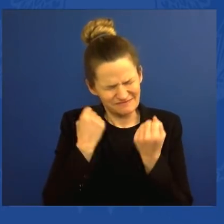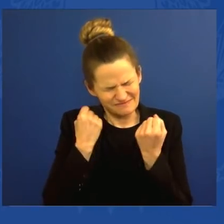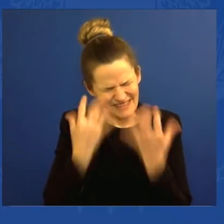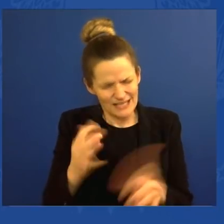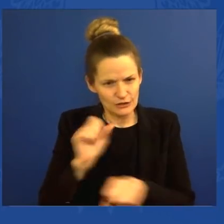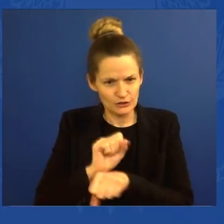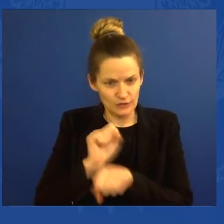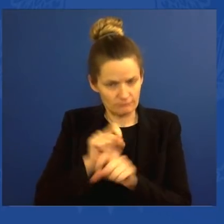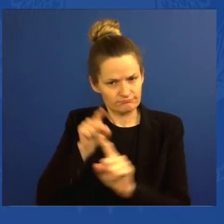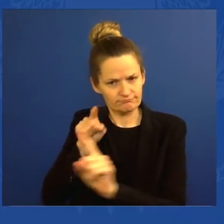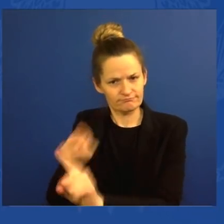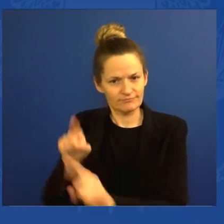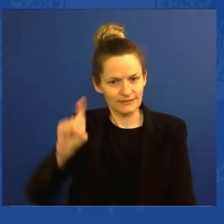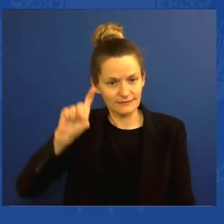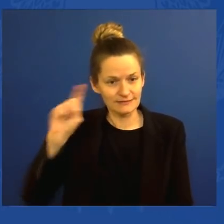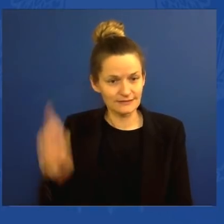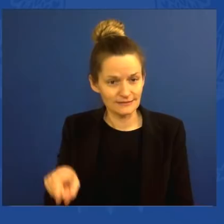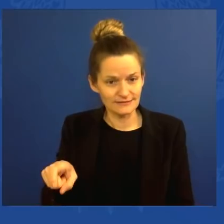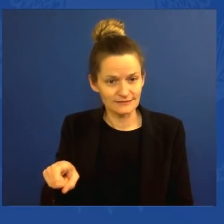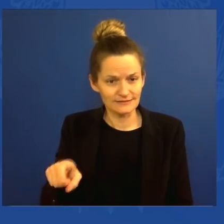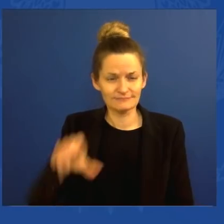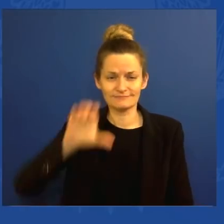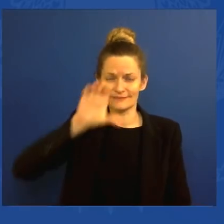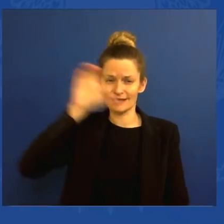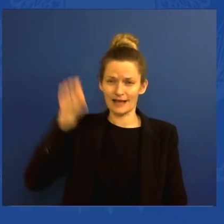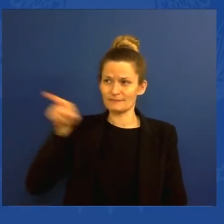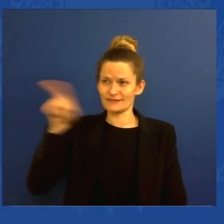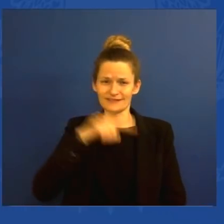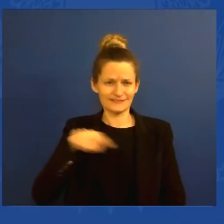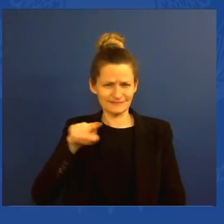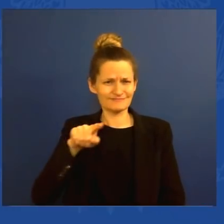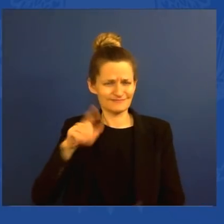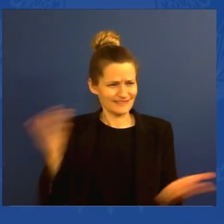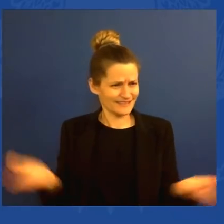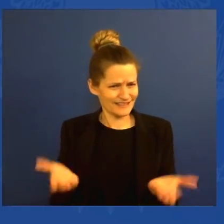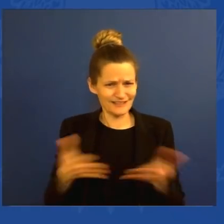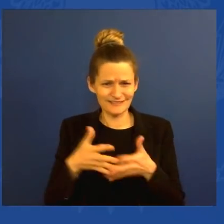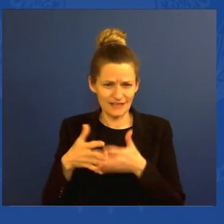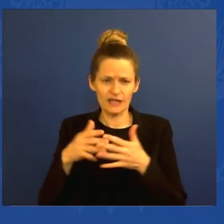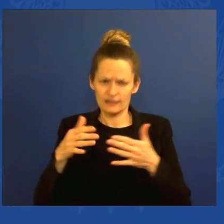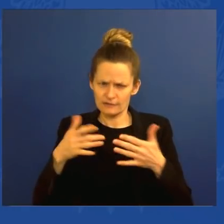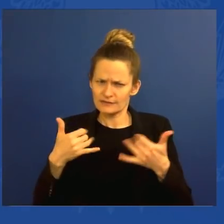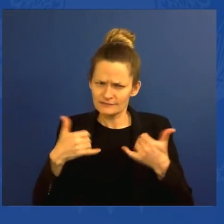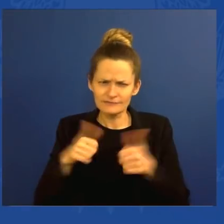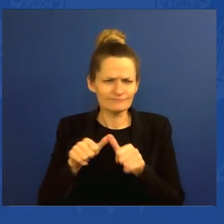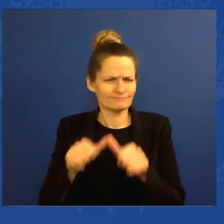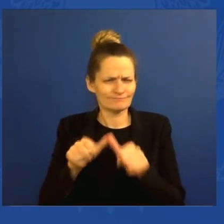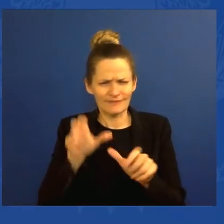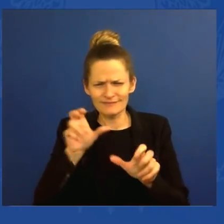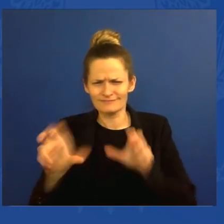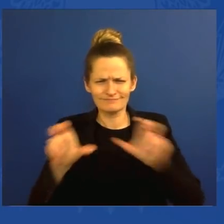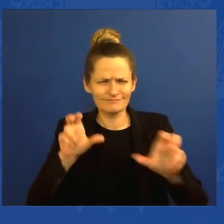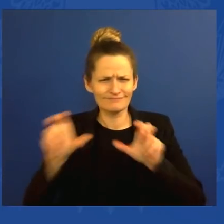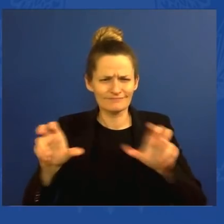But they need Congress to pass the bipartisan innovation bill. And one of the reasons -- one of the reasons we need to do that